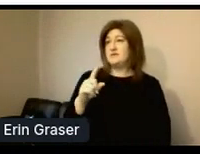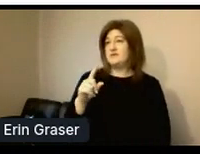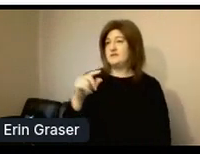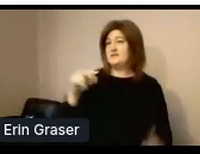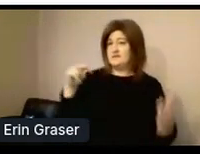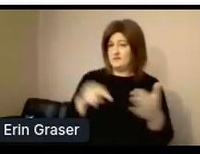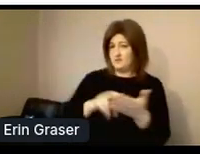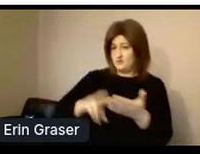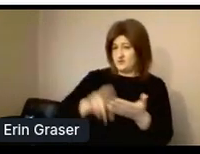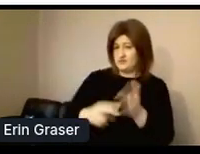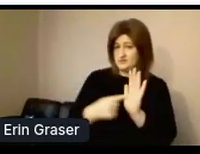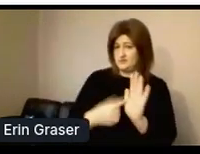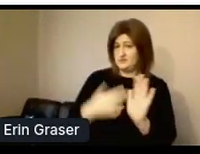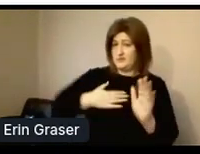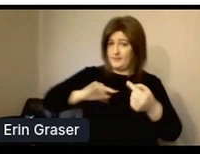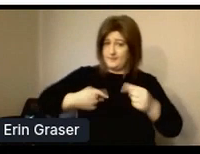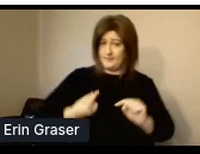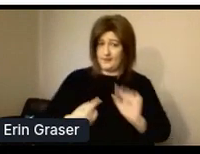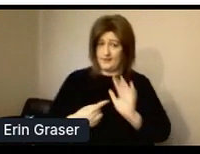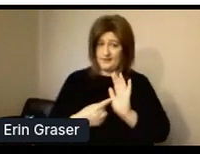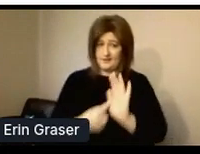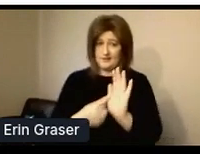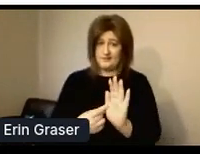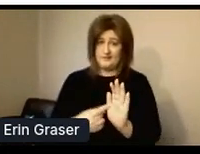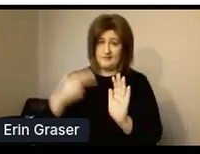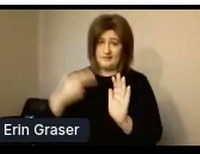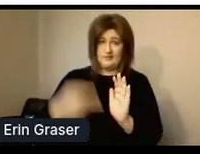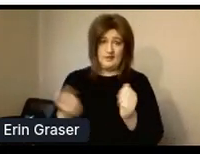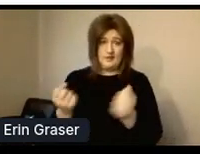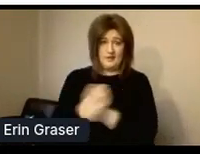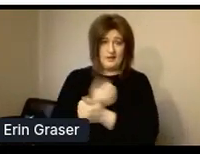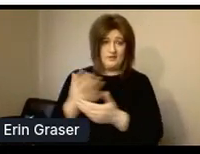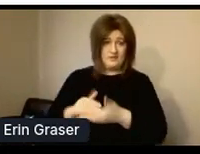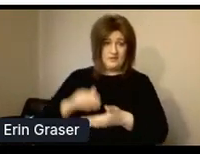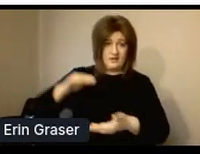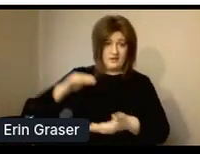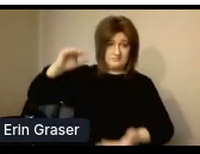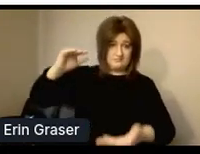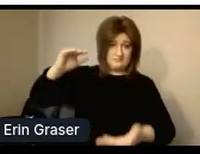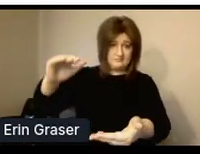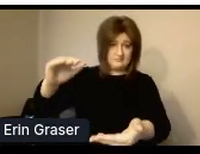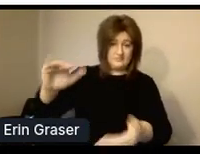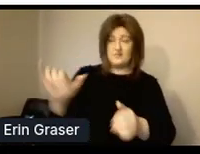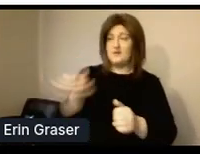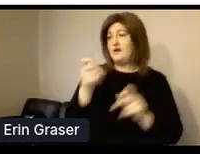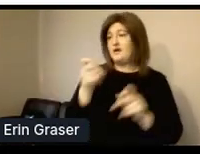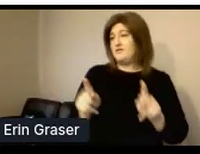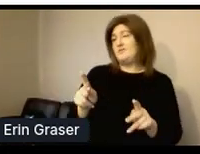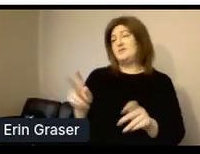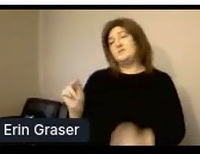Look at my pain. Look at all this stuff that's happening. And then other people saying, well, no.